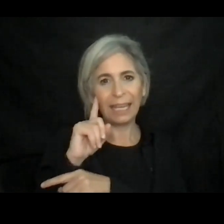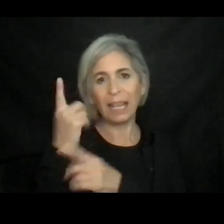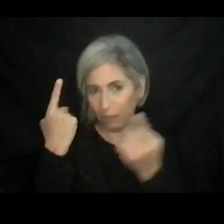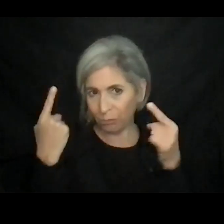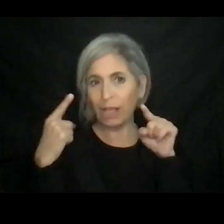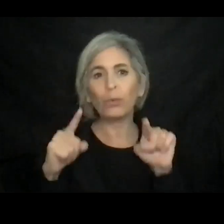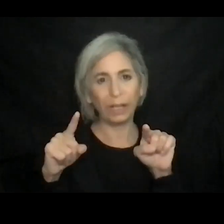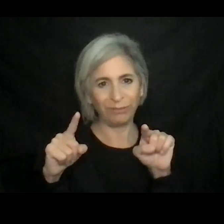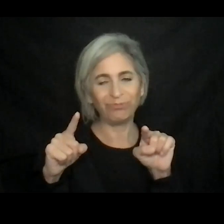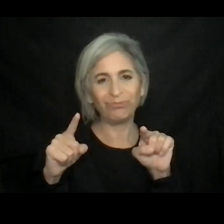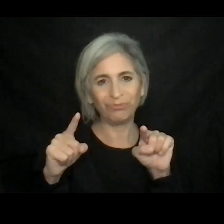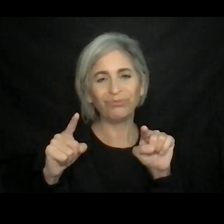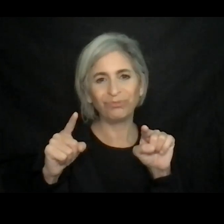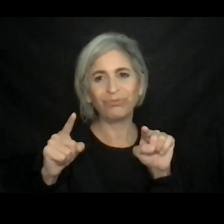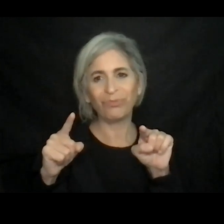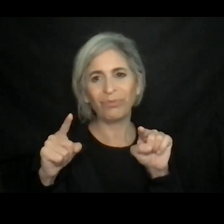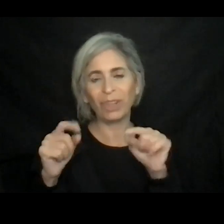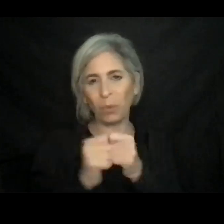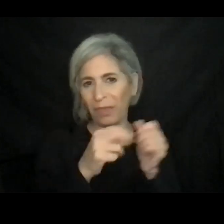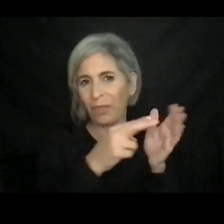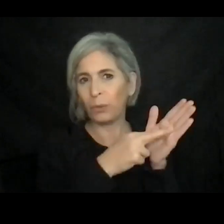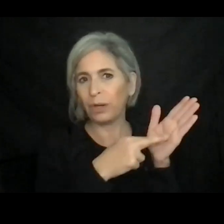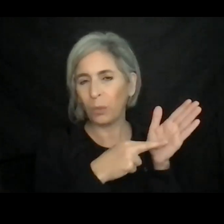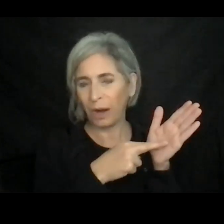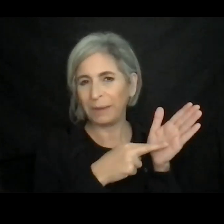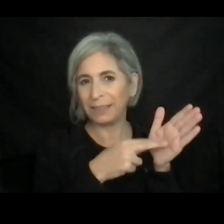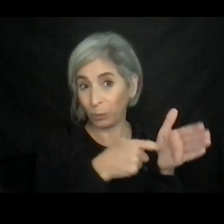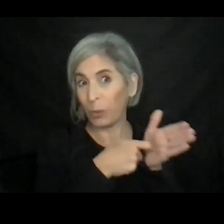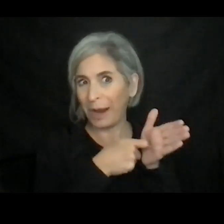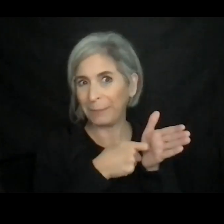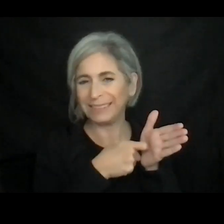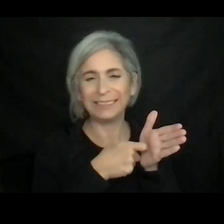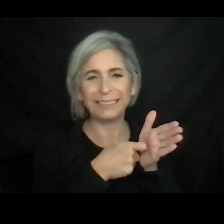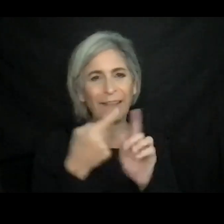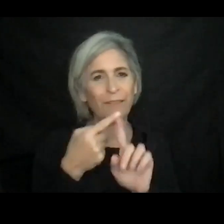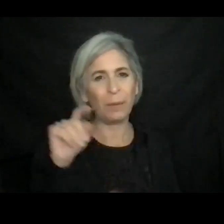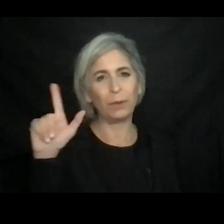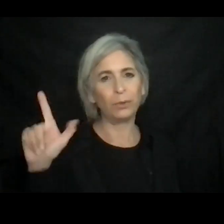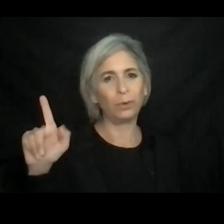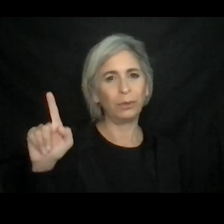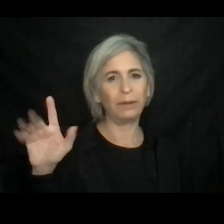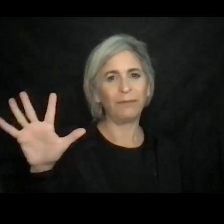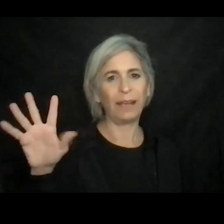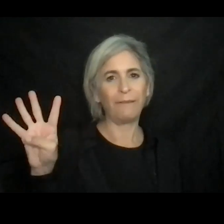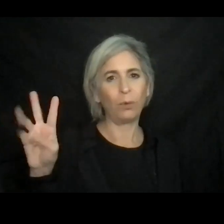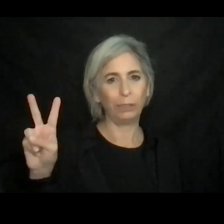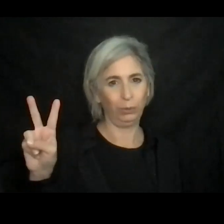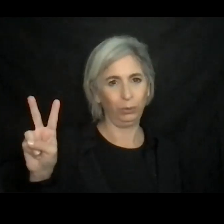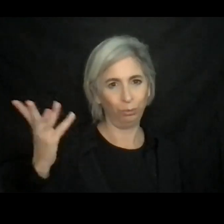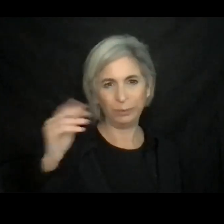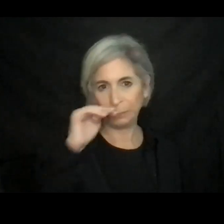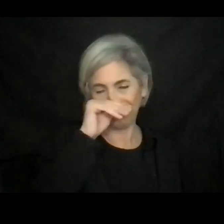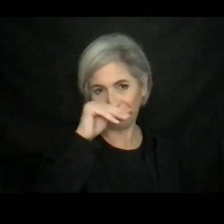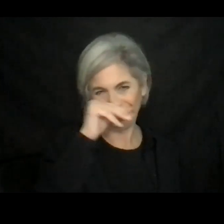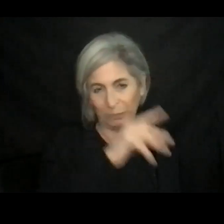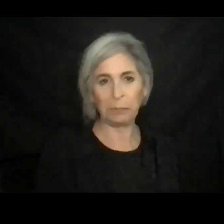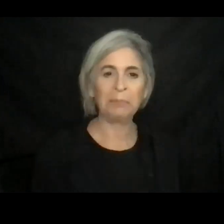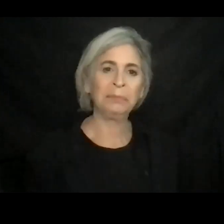with the requirements from 21542. >> MALCOLM MEISTRELL: